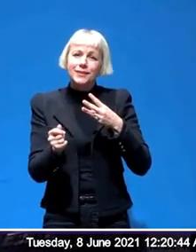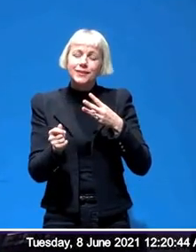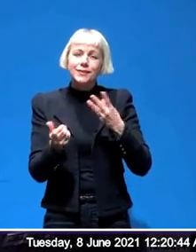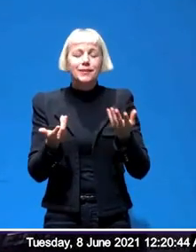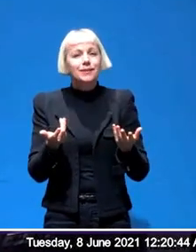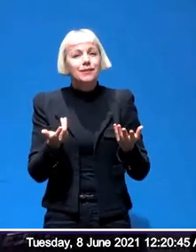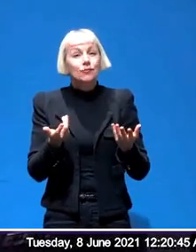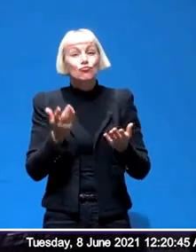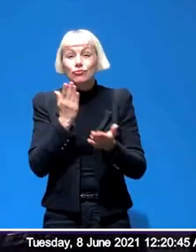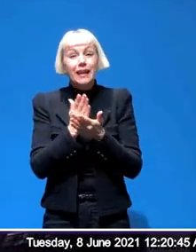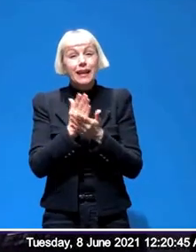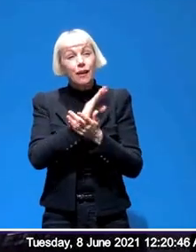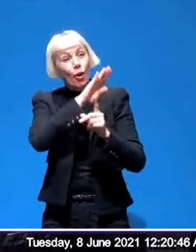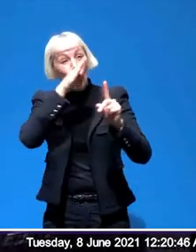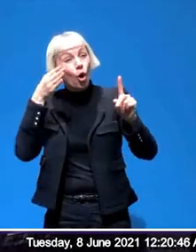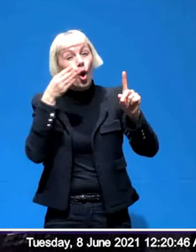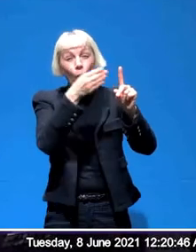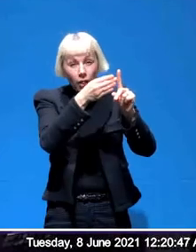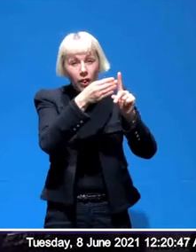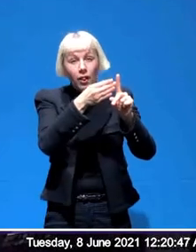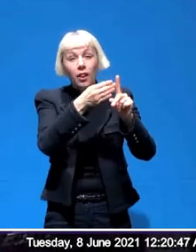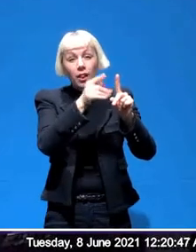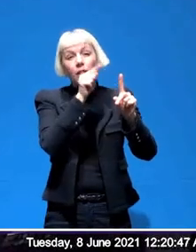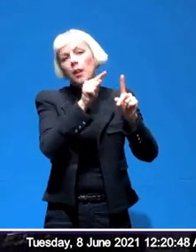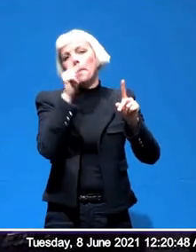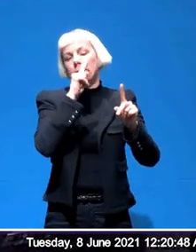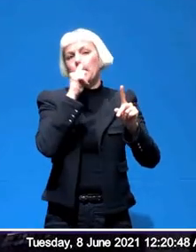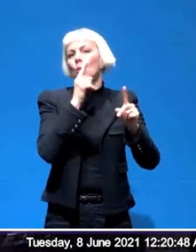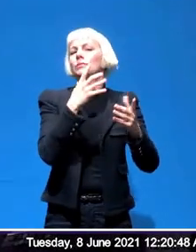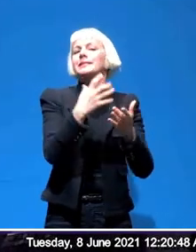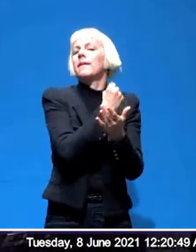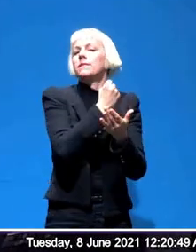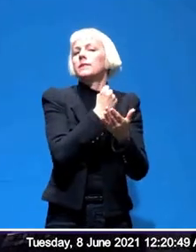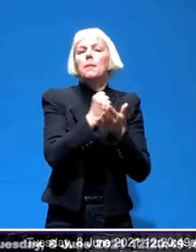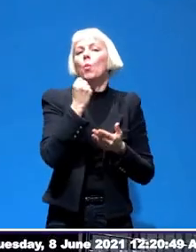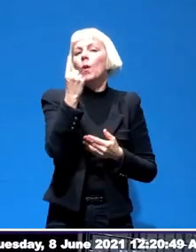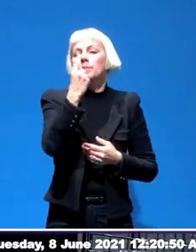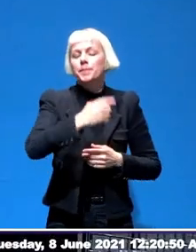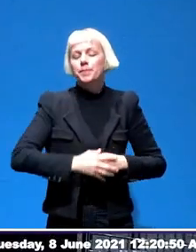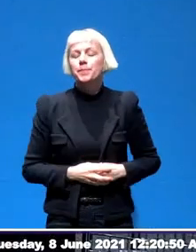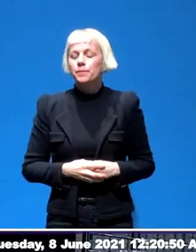Our ultimate goal should be that people are safe. I have one last question, Chair.